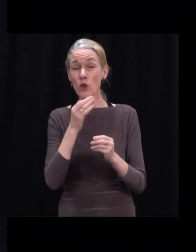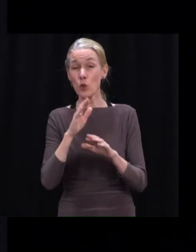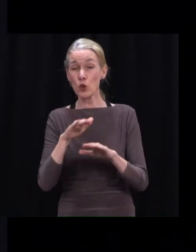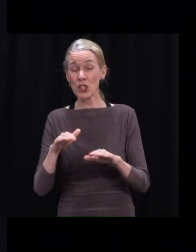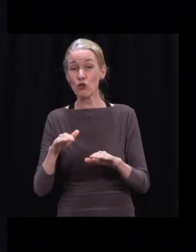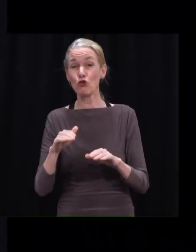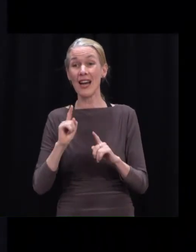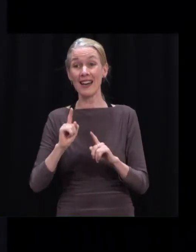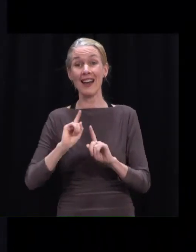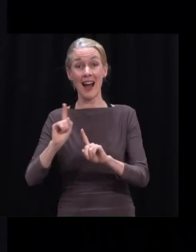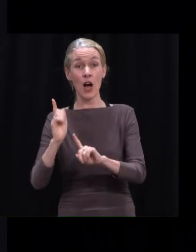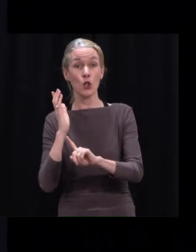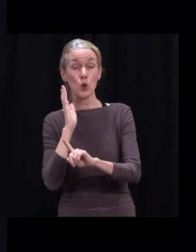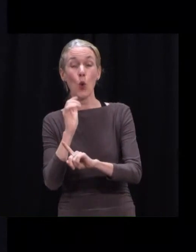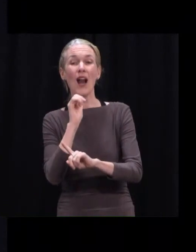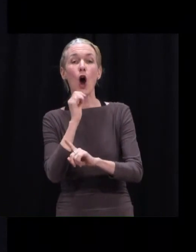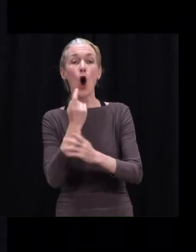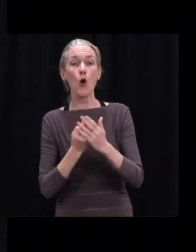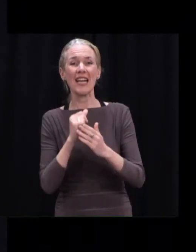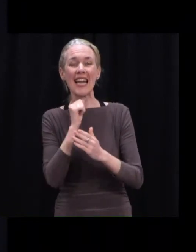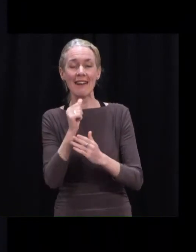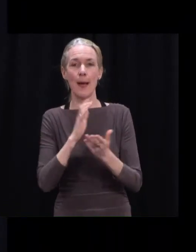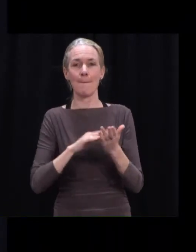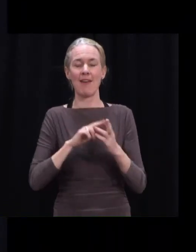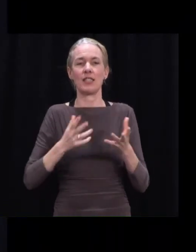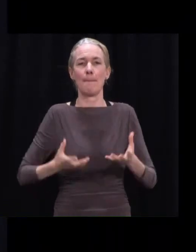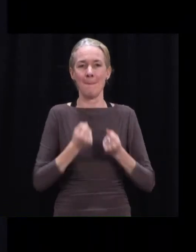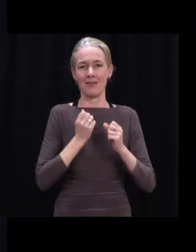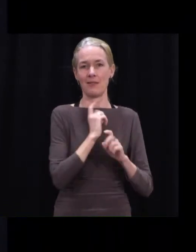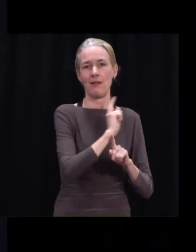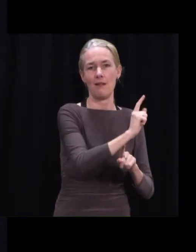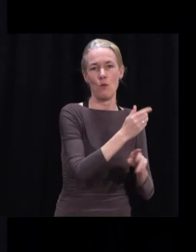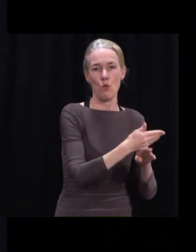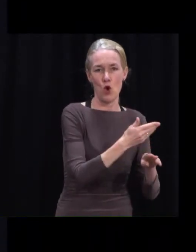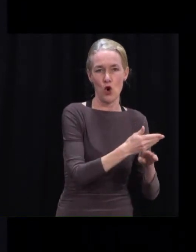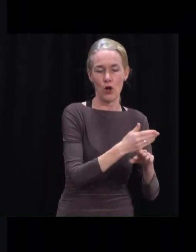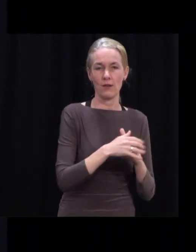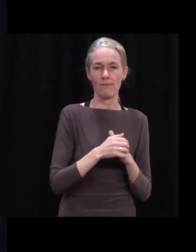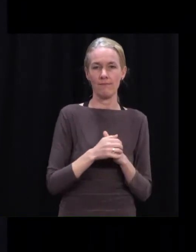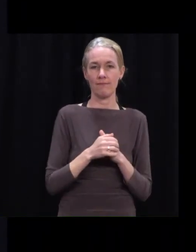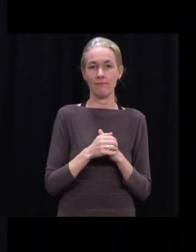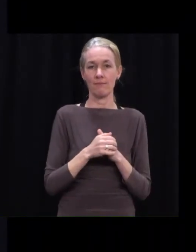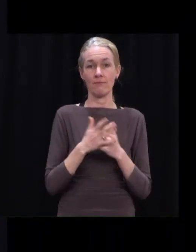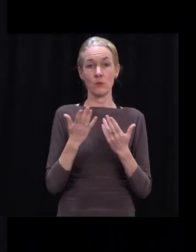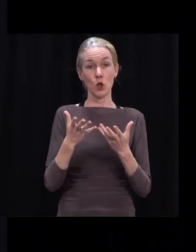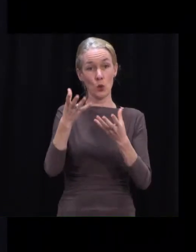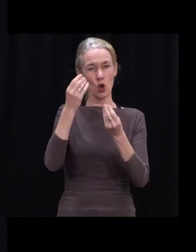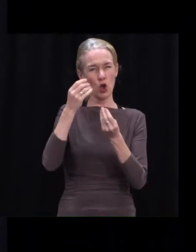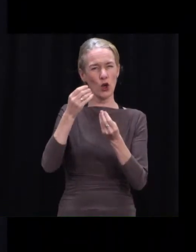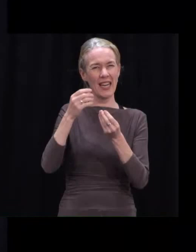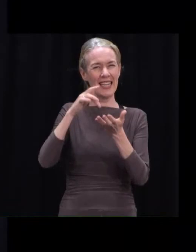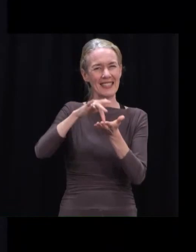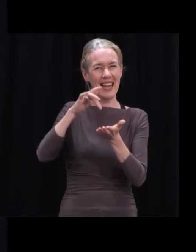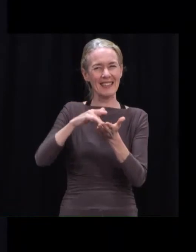distance, keep children at home with you. At alert level 3,